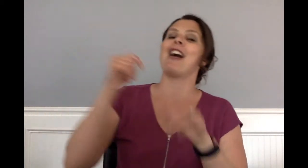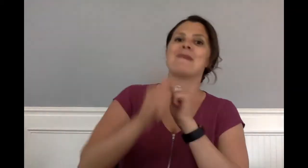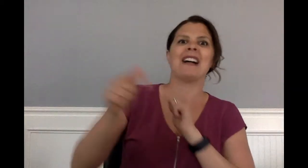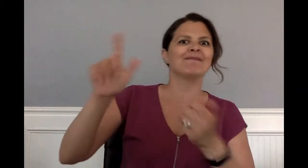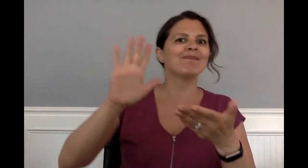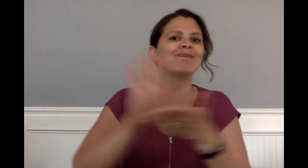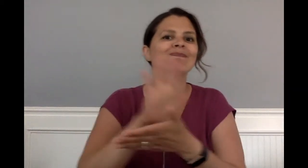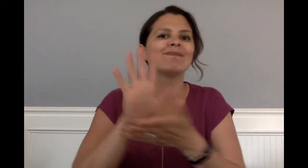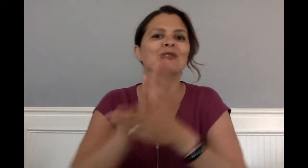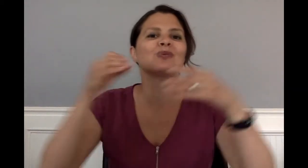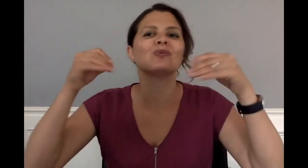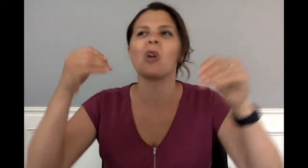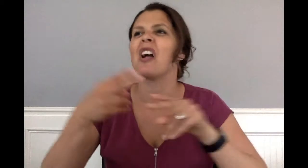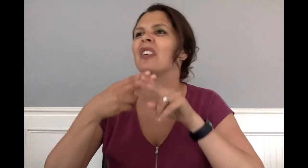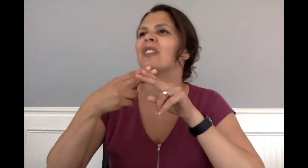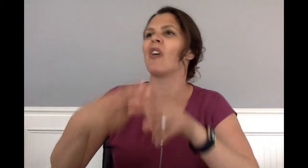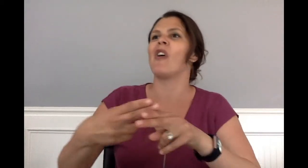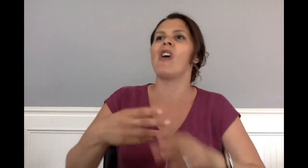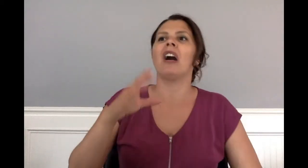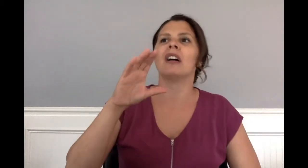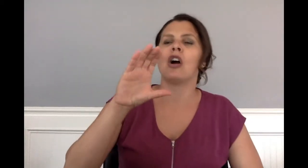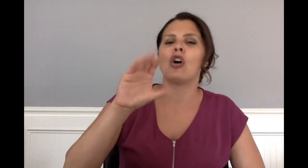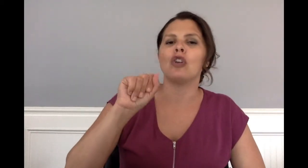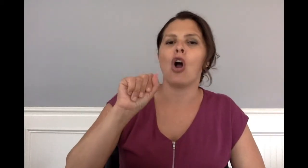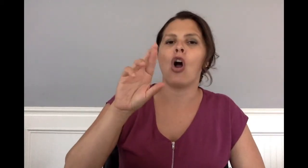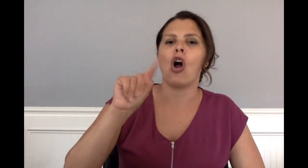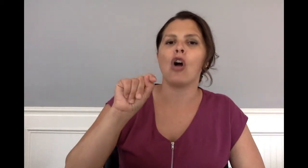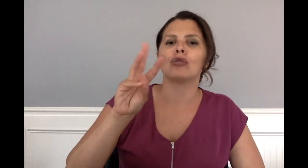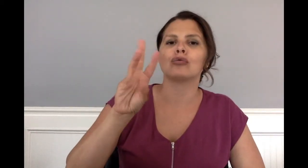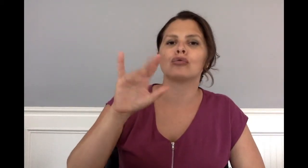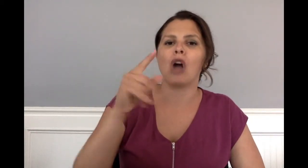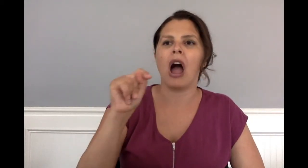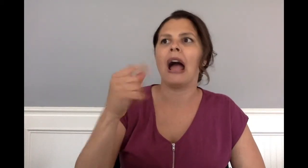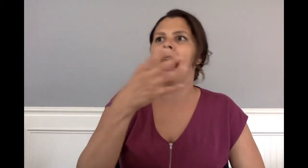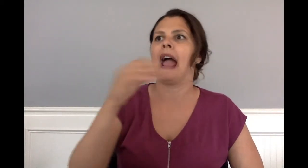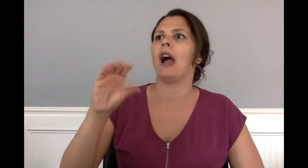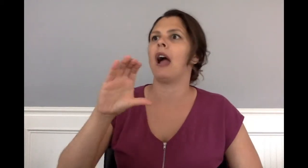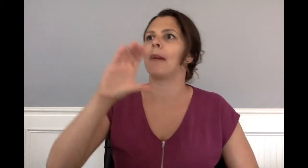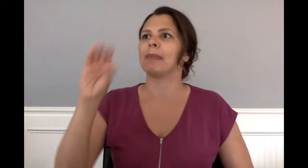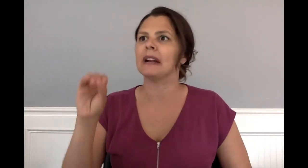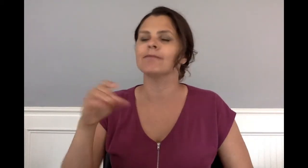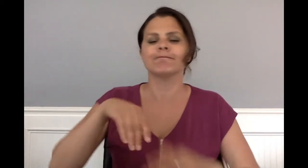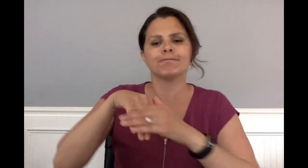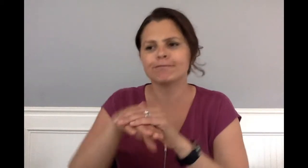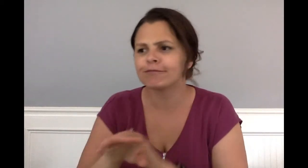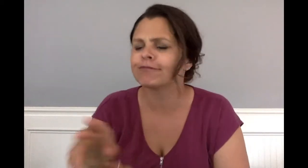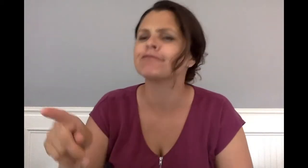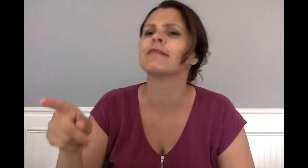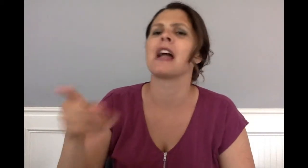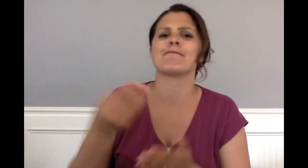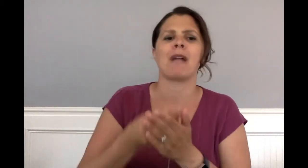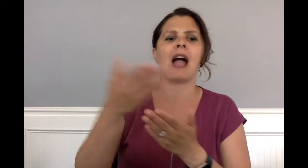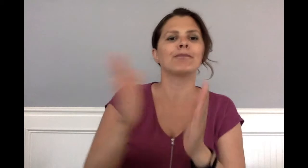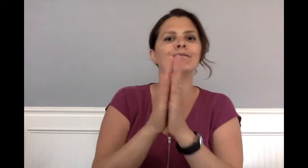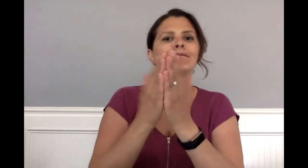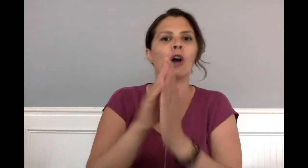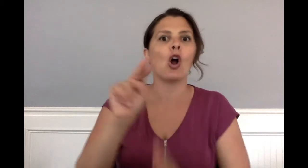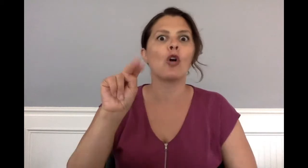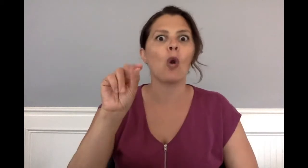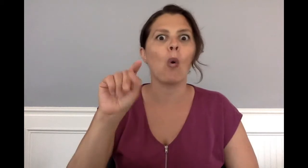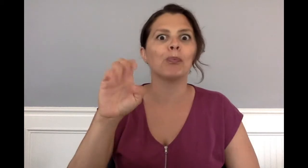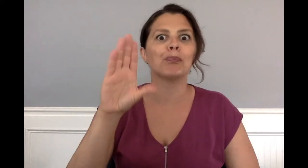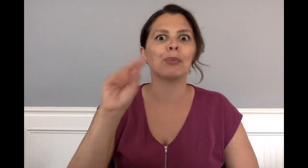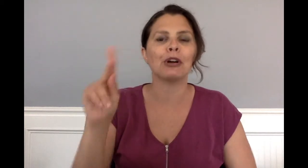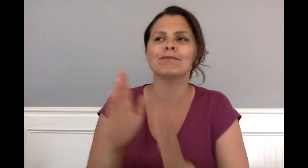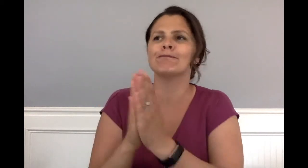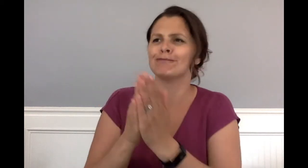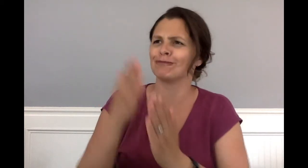At the stationery shop, Cartwright and Co., he bought a small notebook,